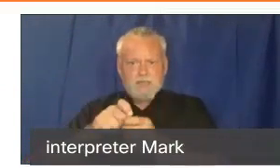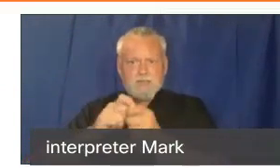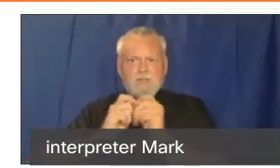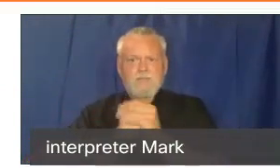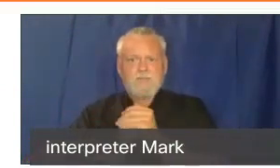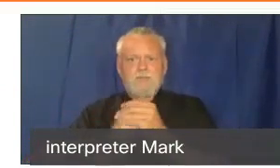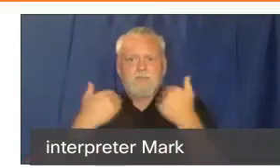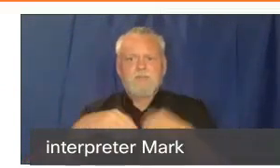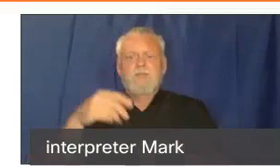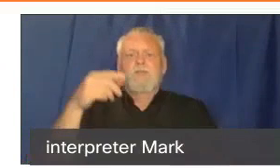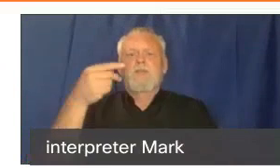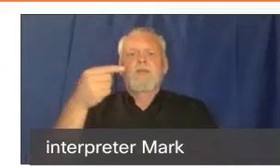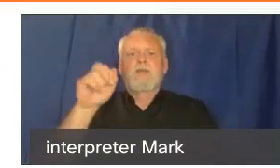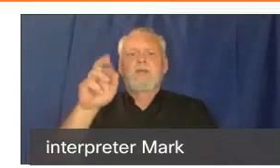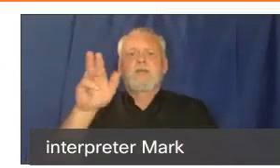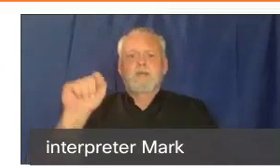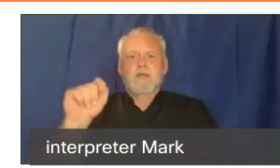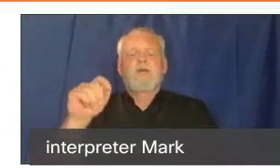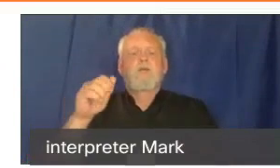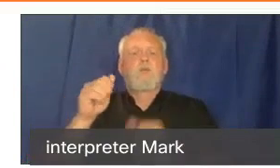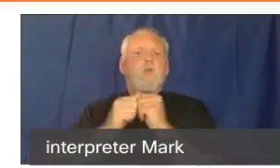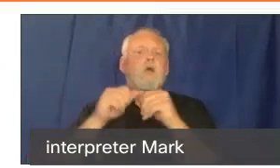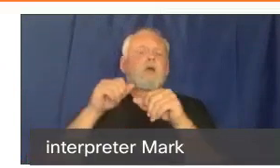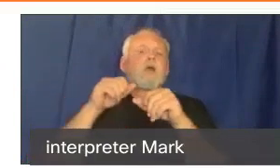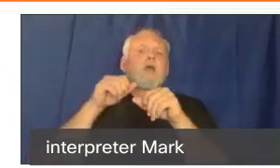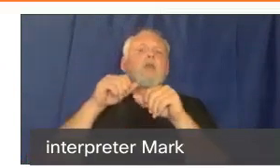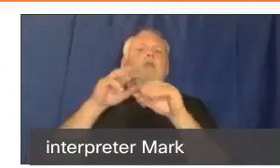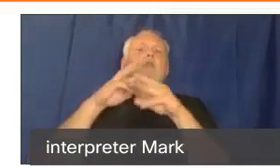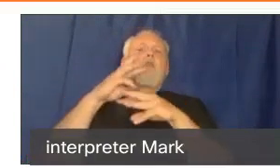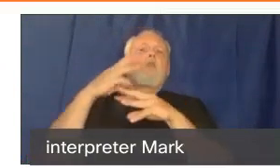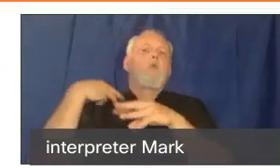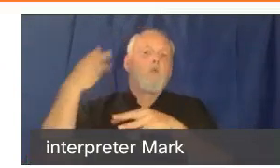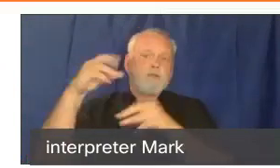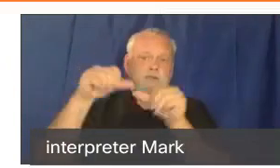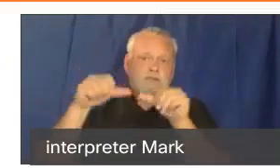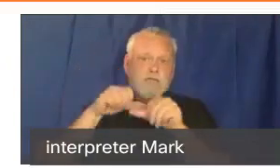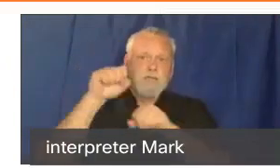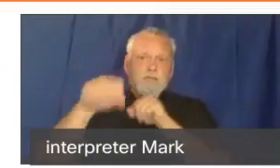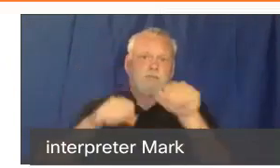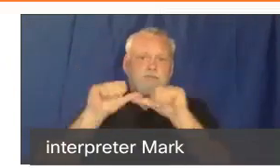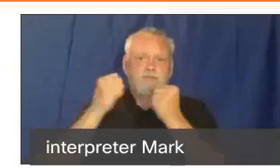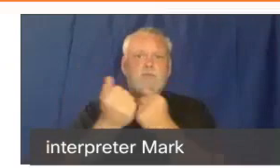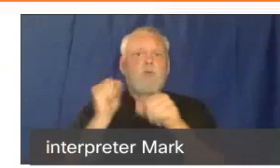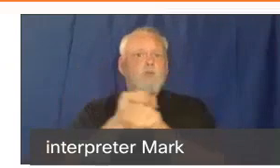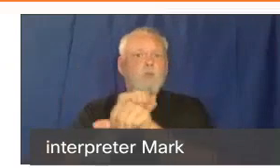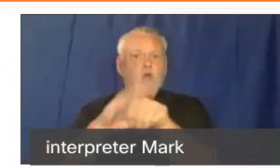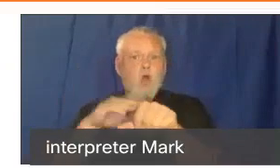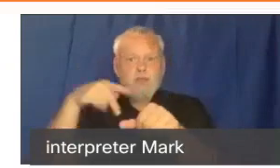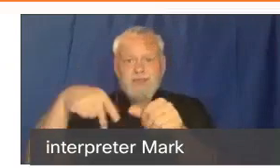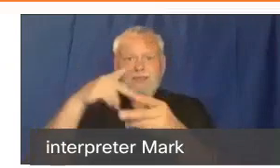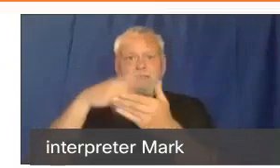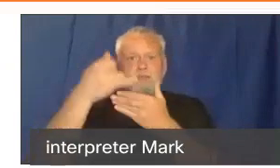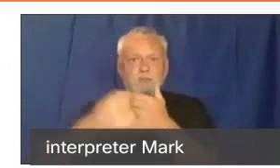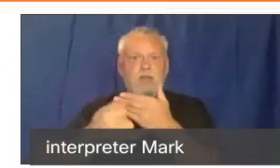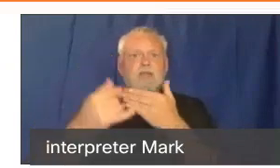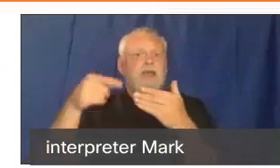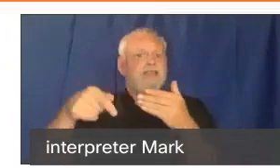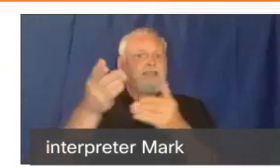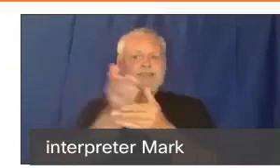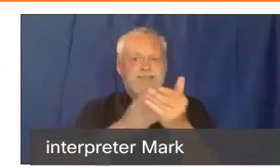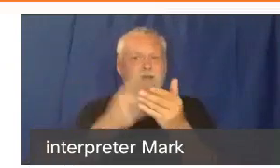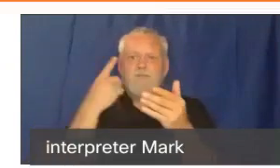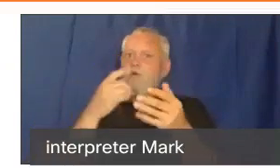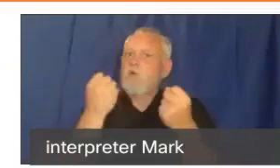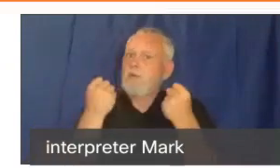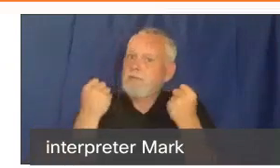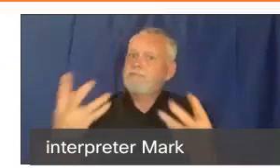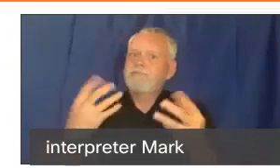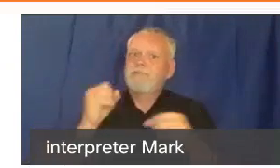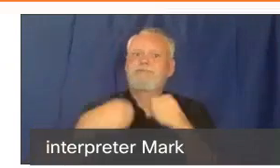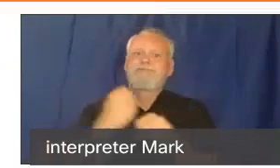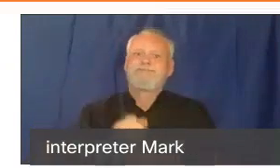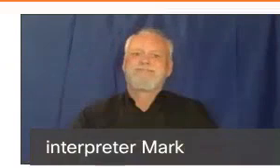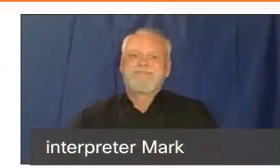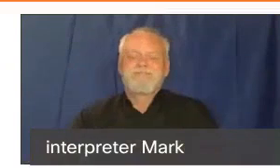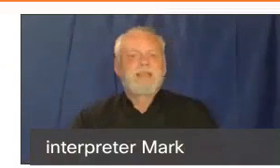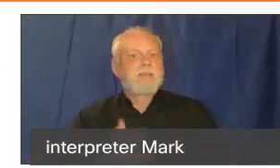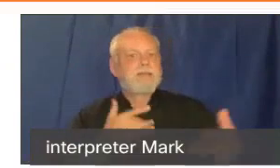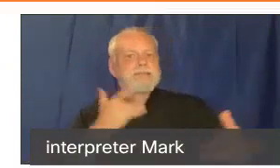My name's Karen Hannigan I'm in the Washington area bicycles Association. Um, and we've been working on this project and this segment in particular for, uh, quite a few years. I'm so excited to be at this stage.